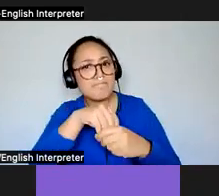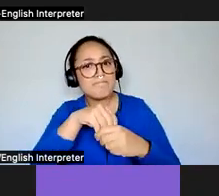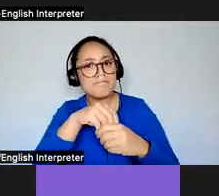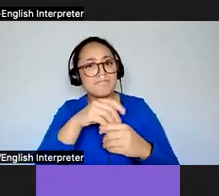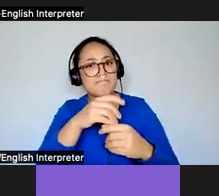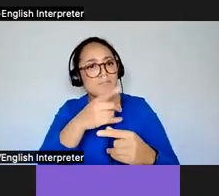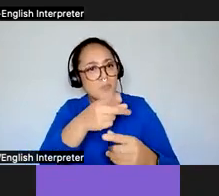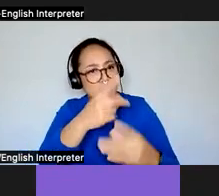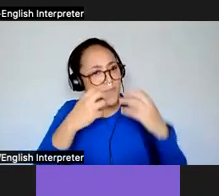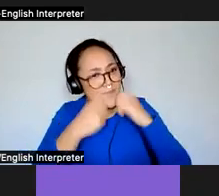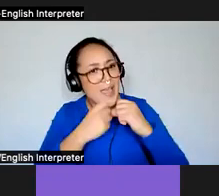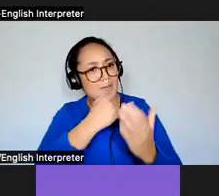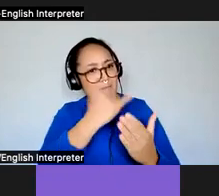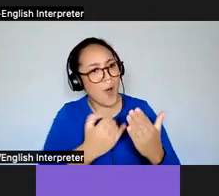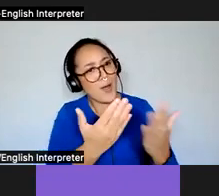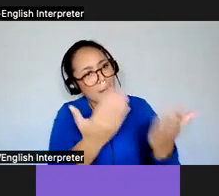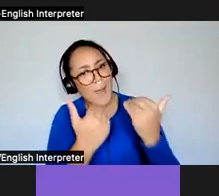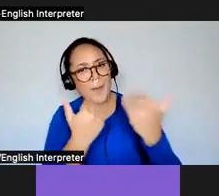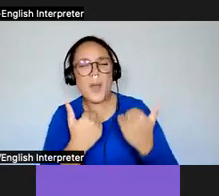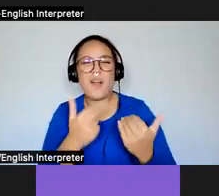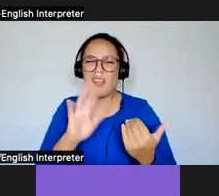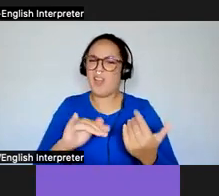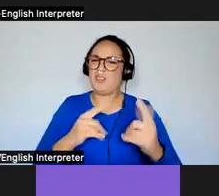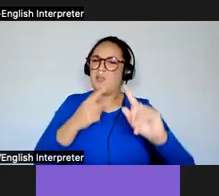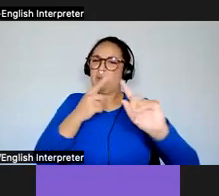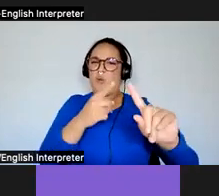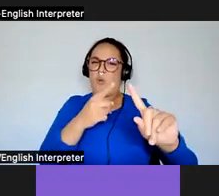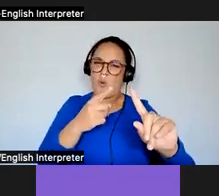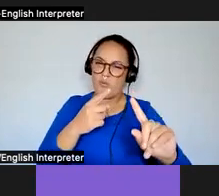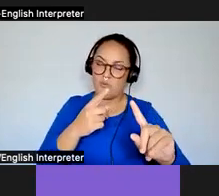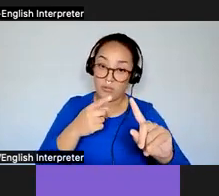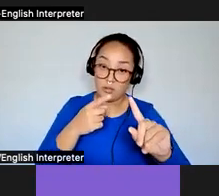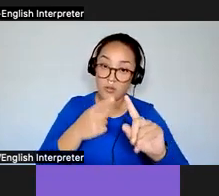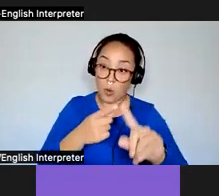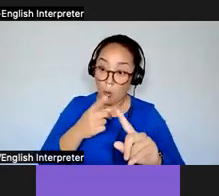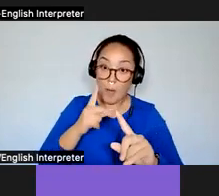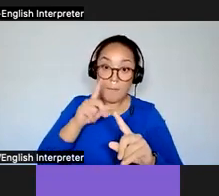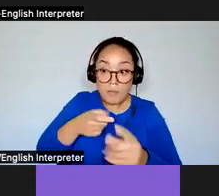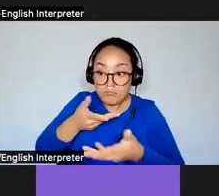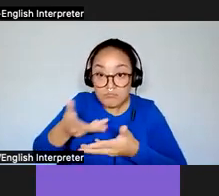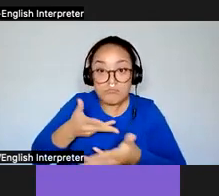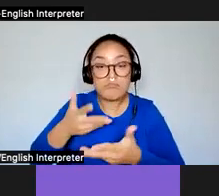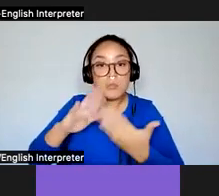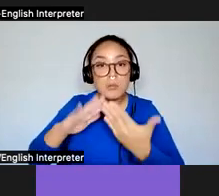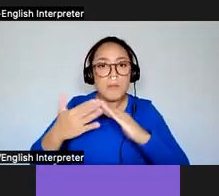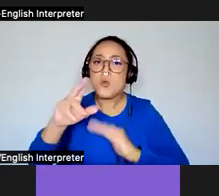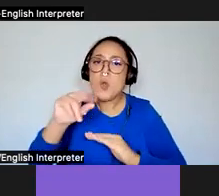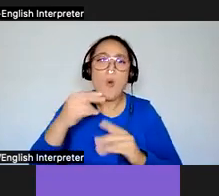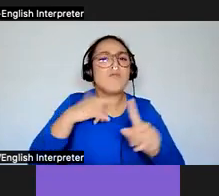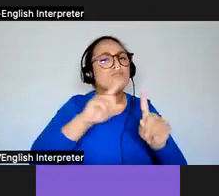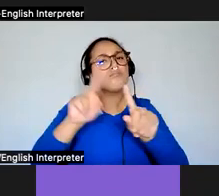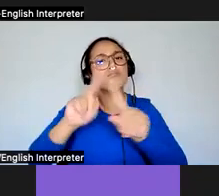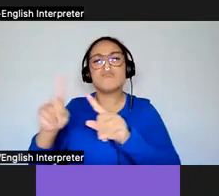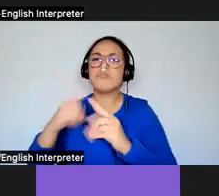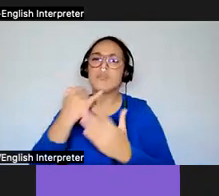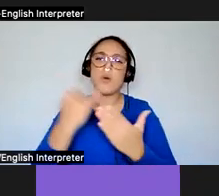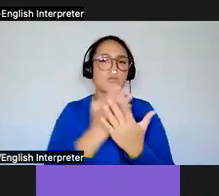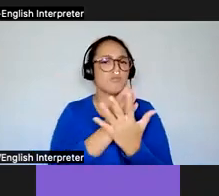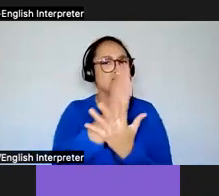in their community. And I think it's really important here to also just take a quick step back, this initiative